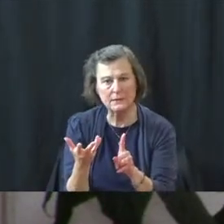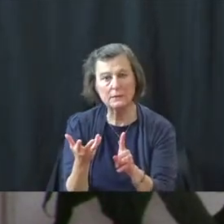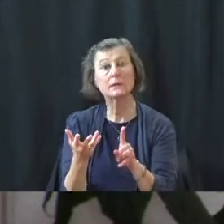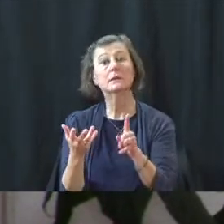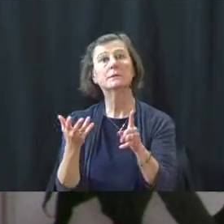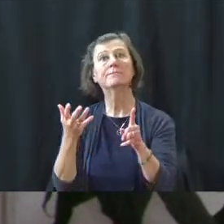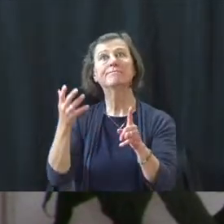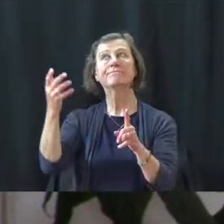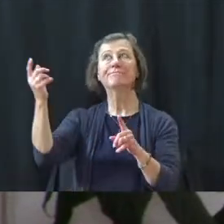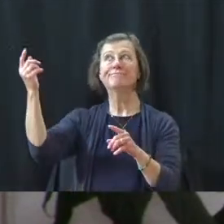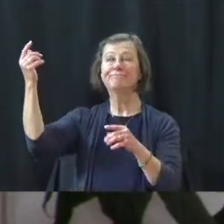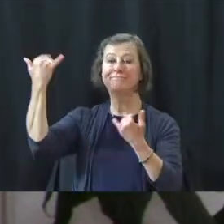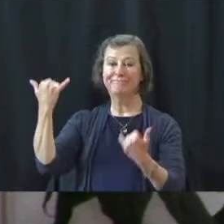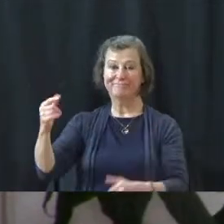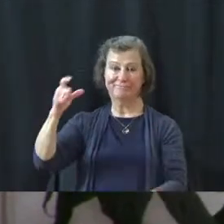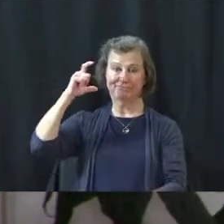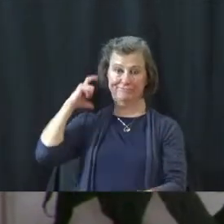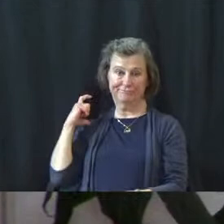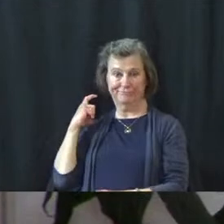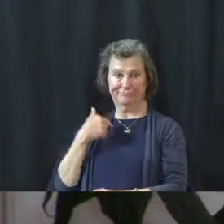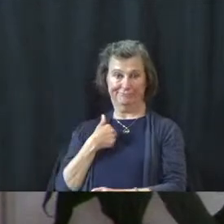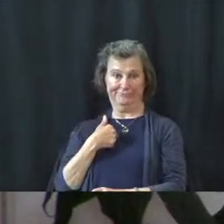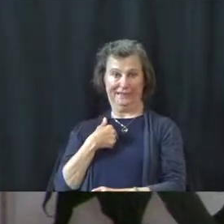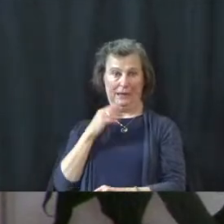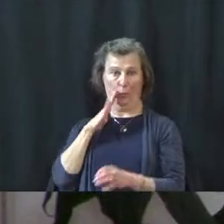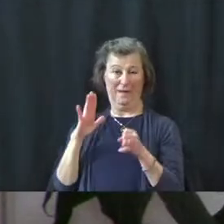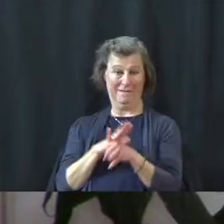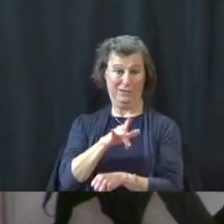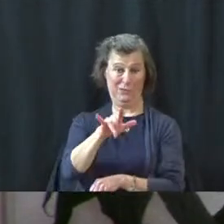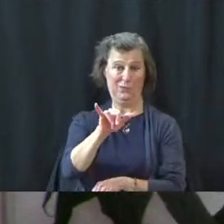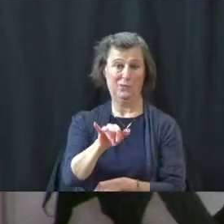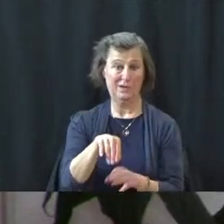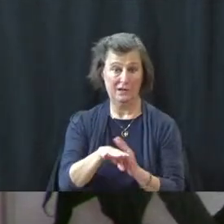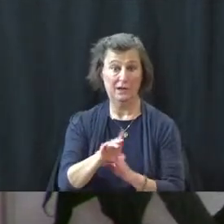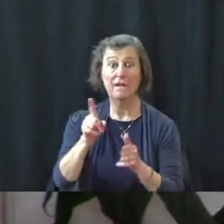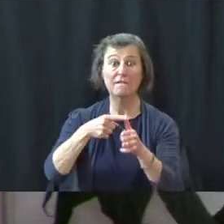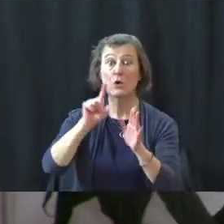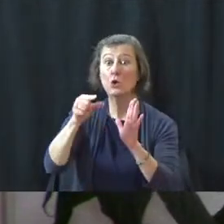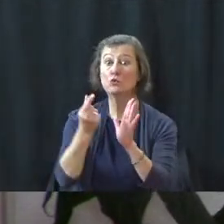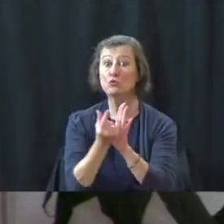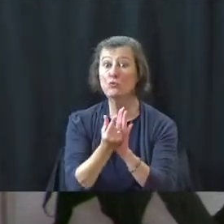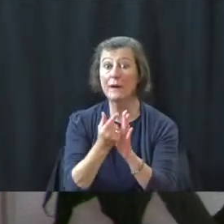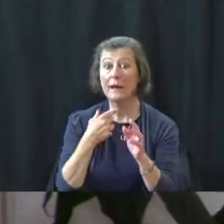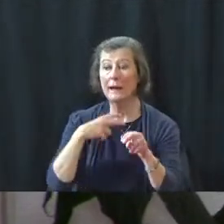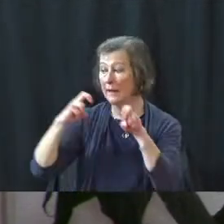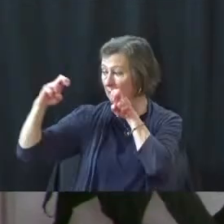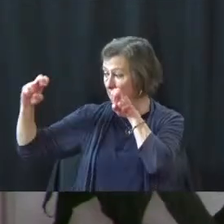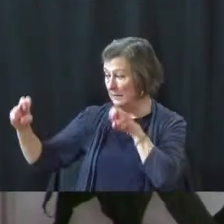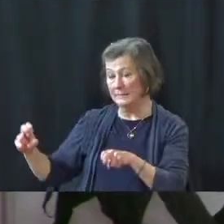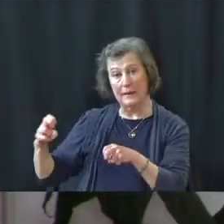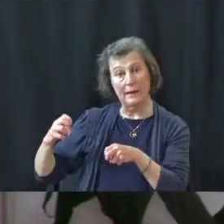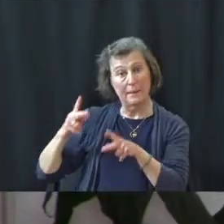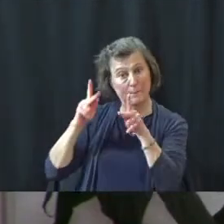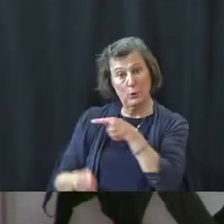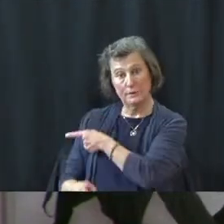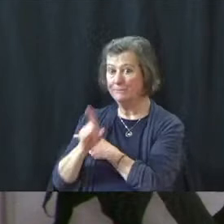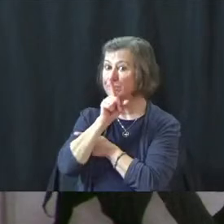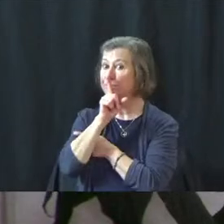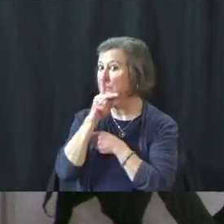me to fill you in. In the first grade I sat next to a fellow who shall go unnamed, because I’ve forgotten